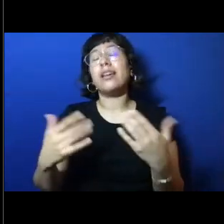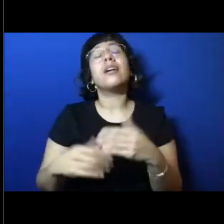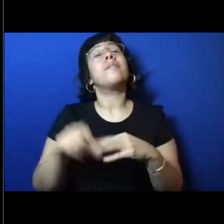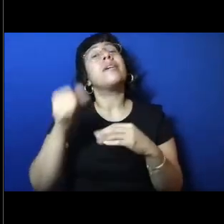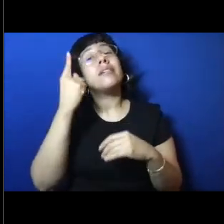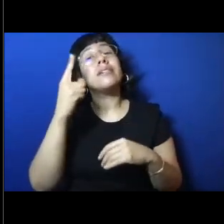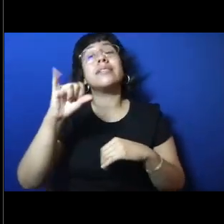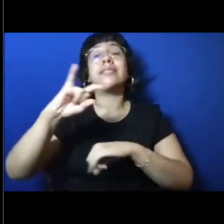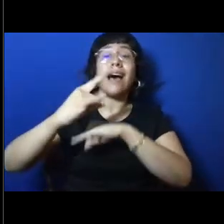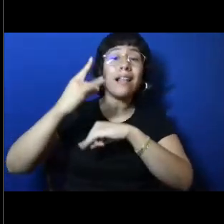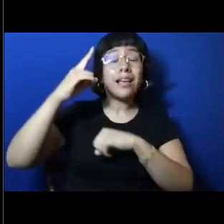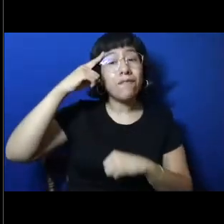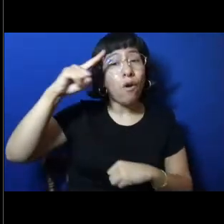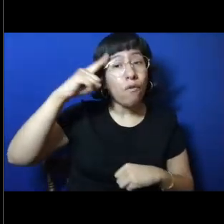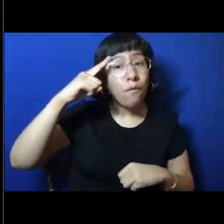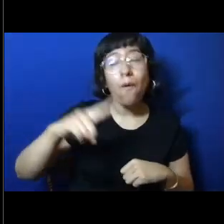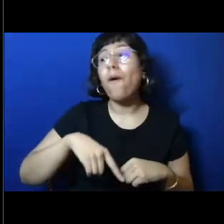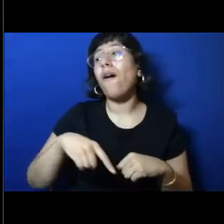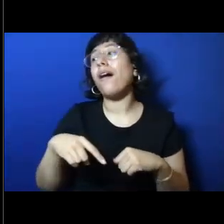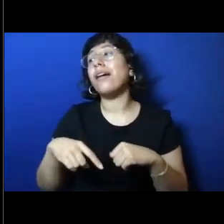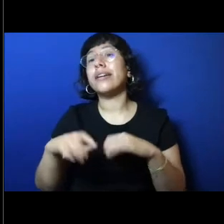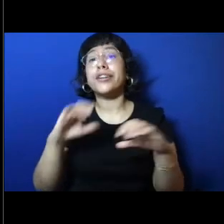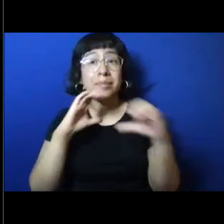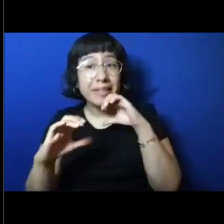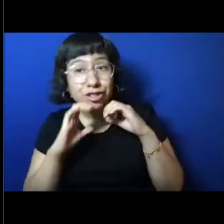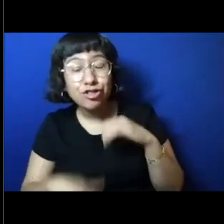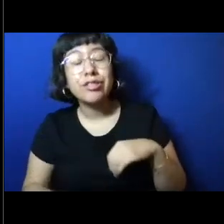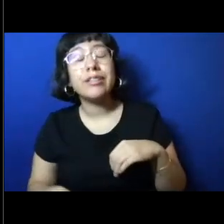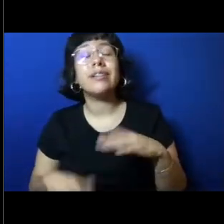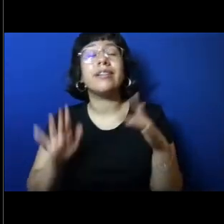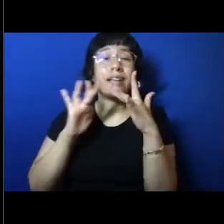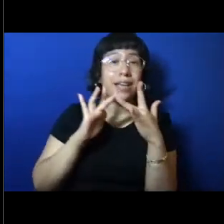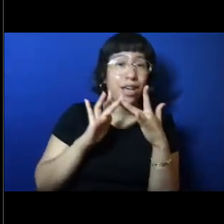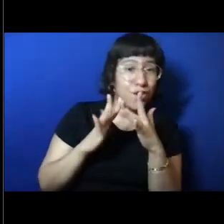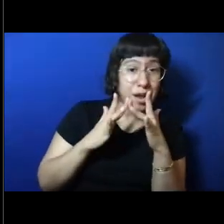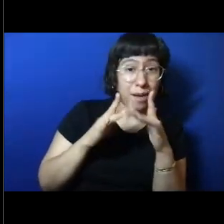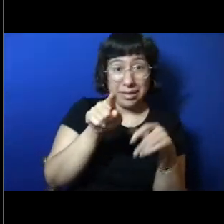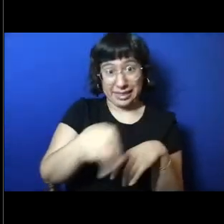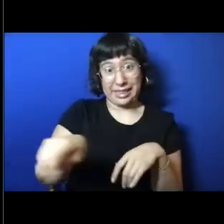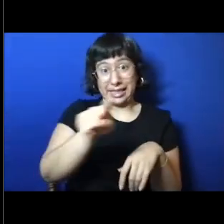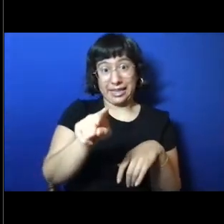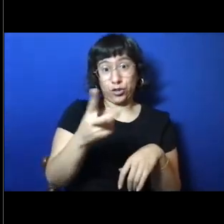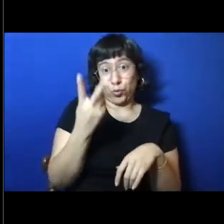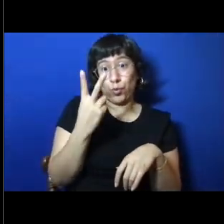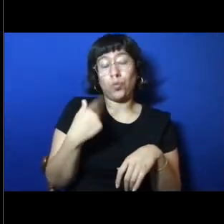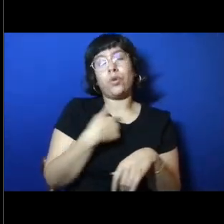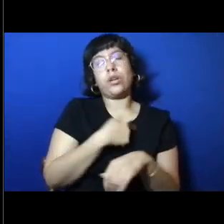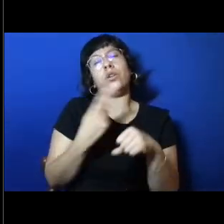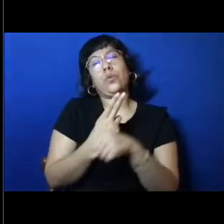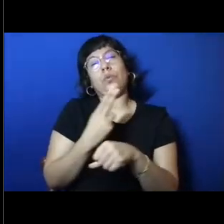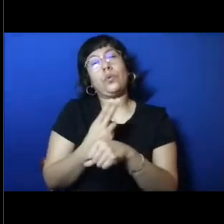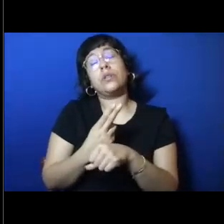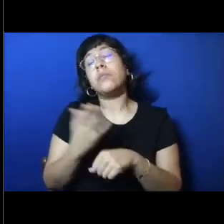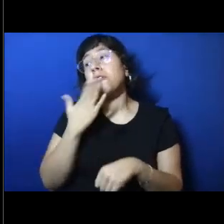for internet communications and things like that. But these are the ones that we use. And I will, that's a great question because the Leo ones